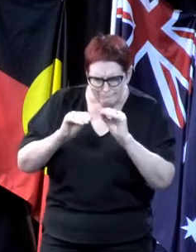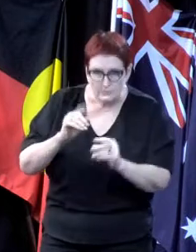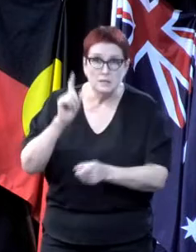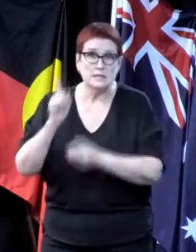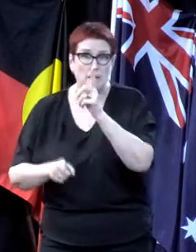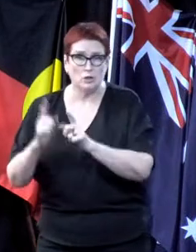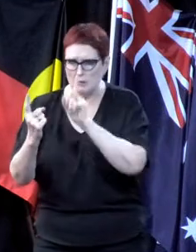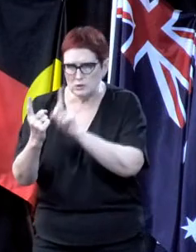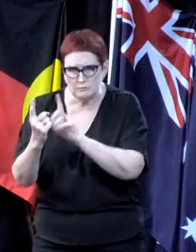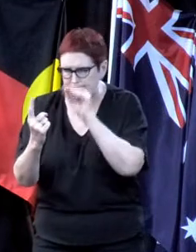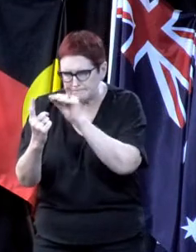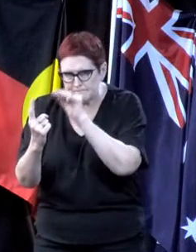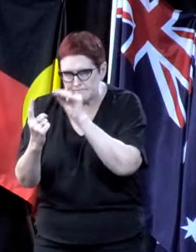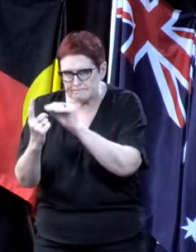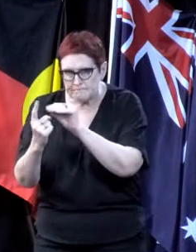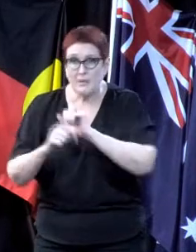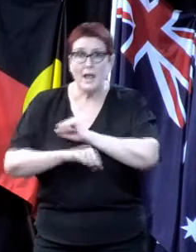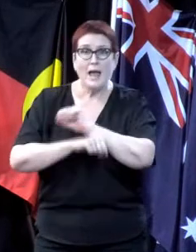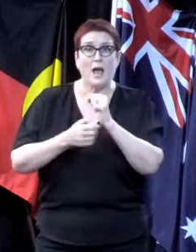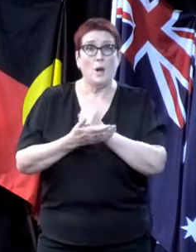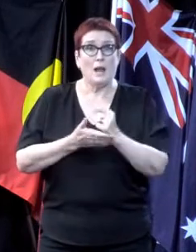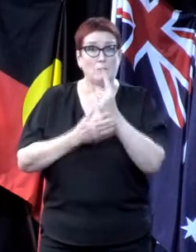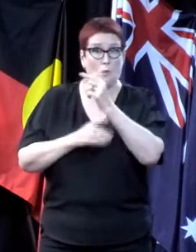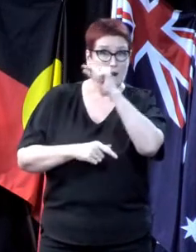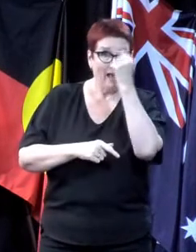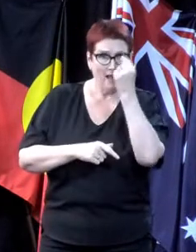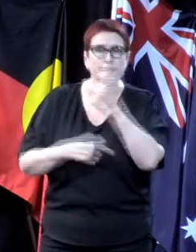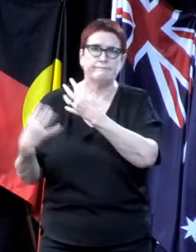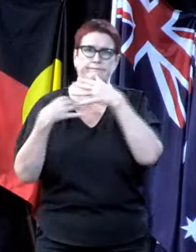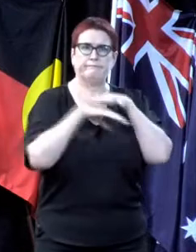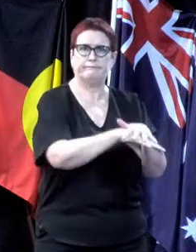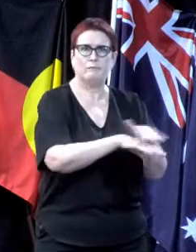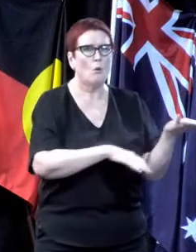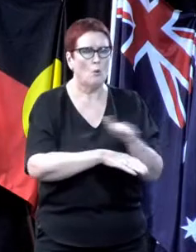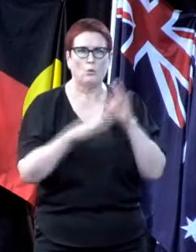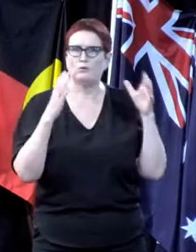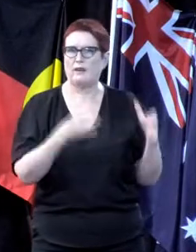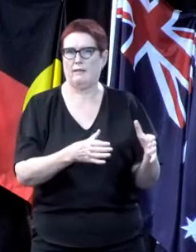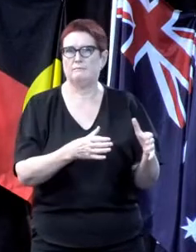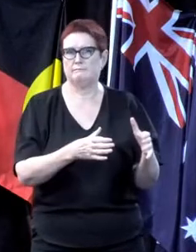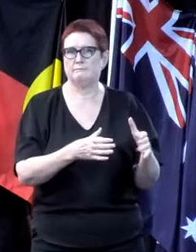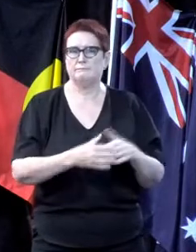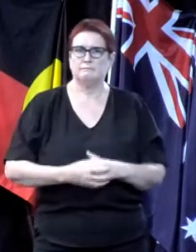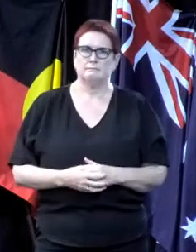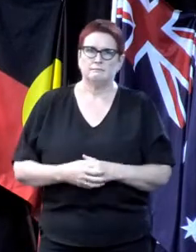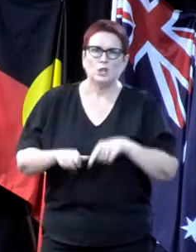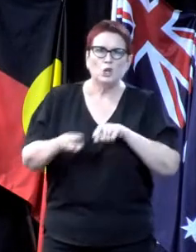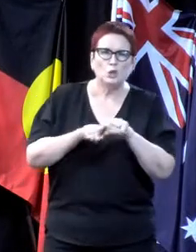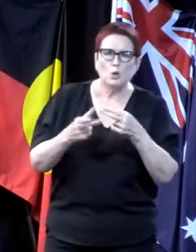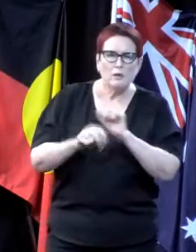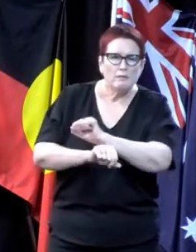and our priority is to be in classes, and be learning beside their similar-aged peers.